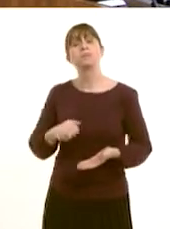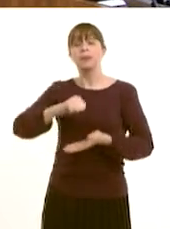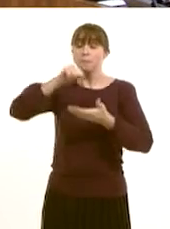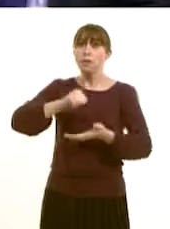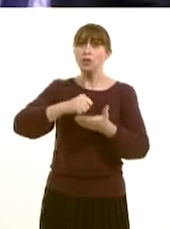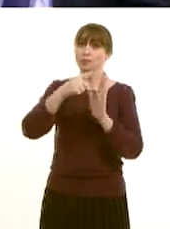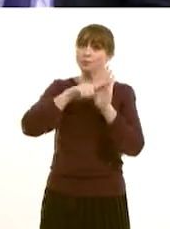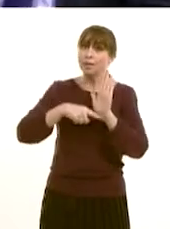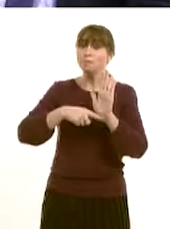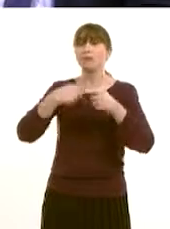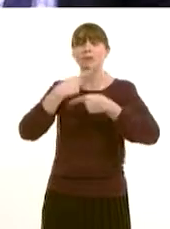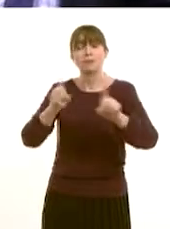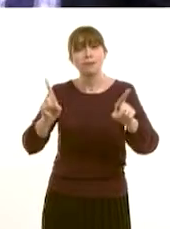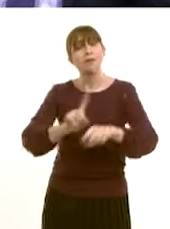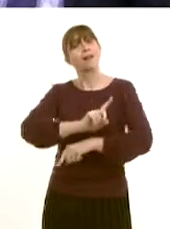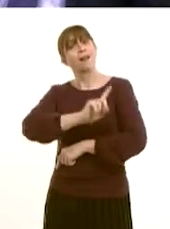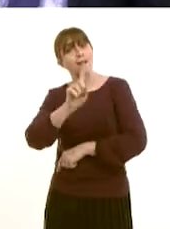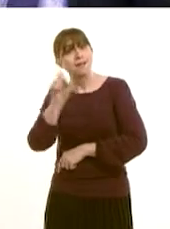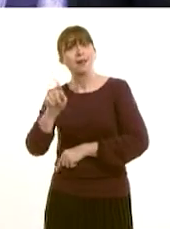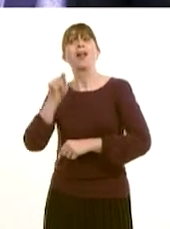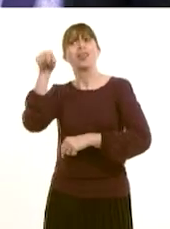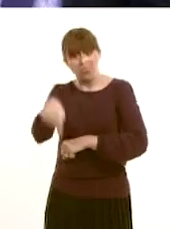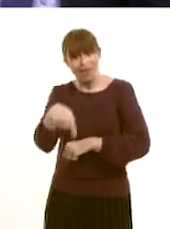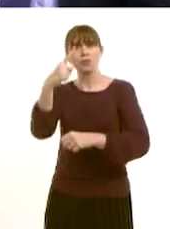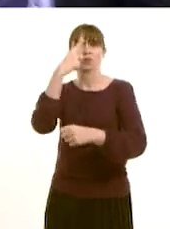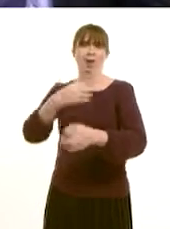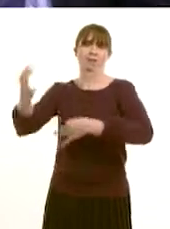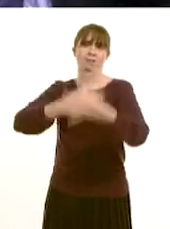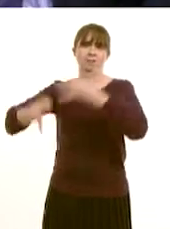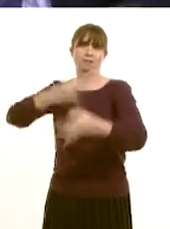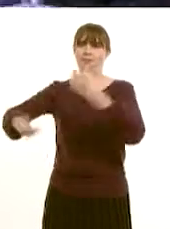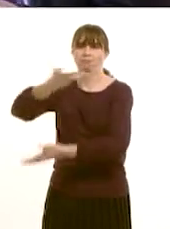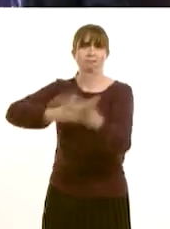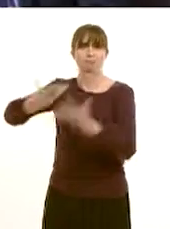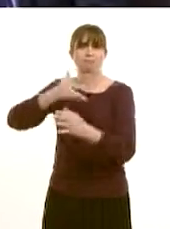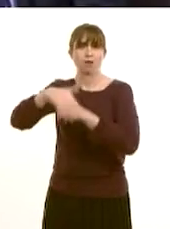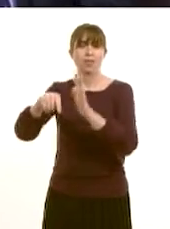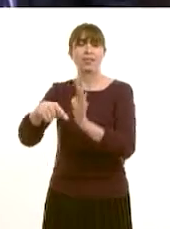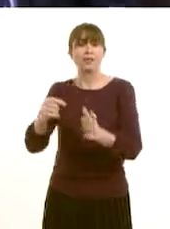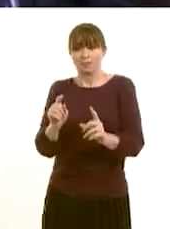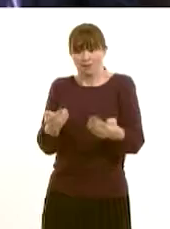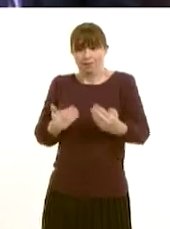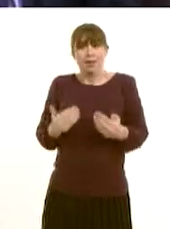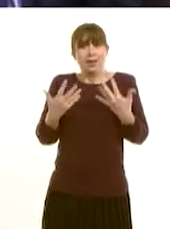an opportunity to ask questions at the appropriate time. It wouldnít be right for the statement to be prejudged.